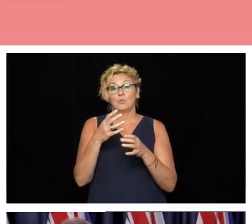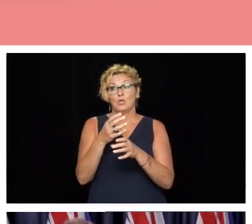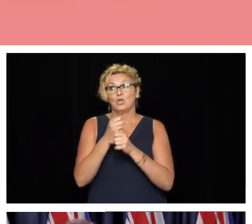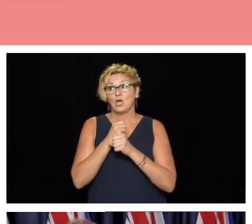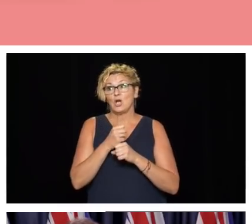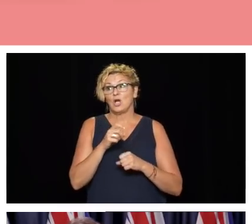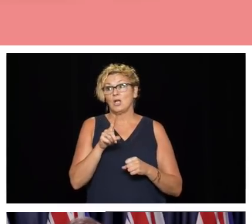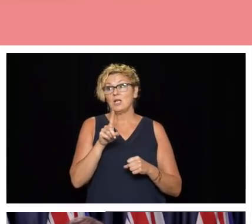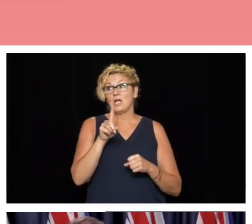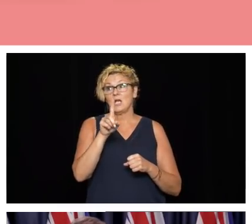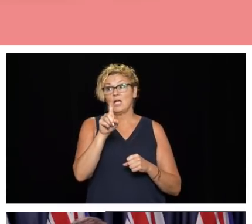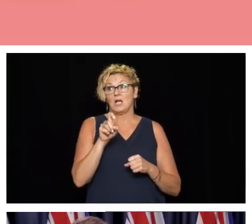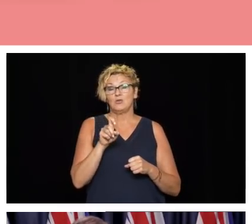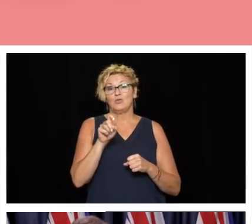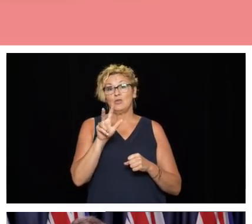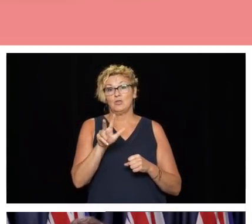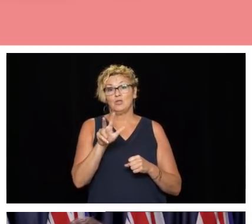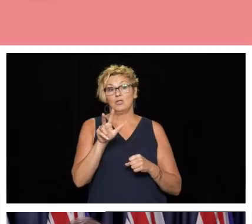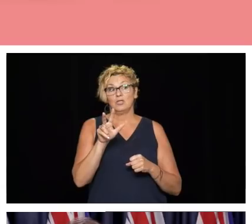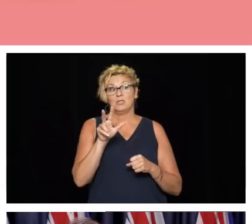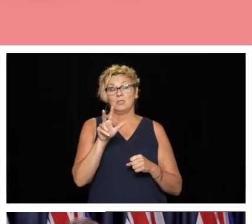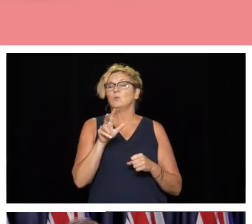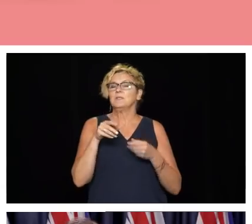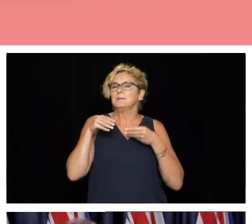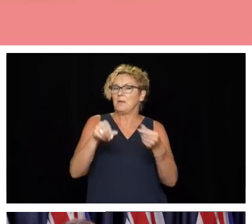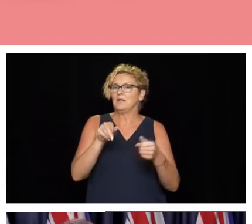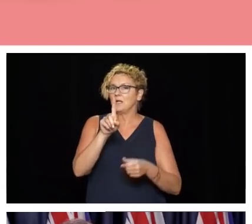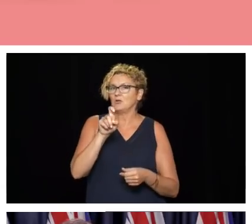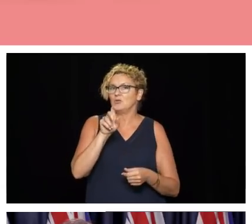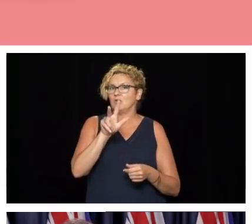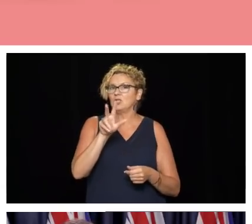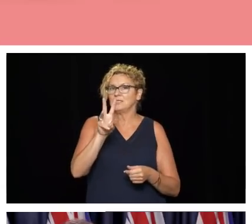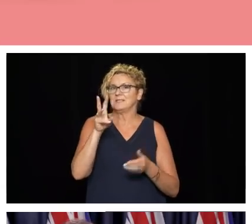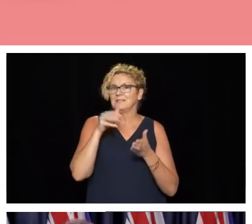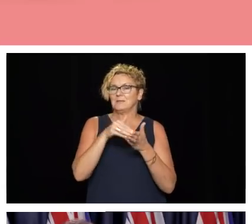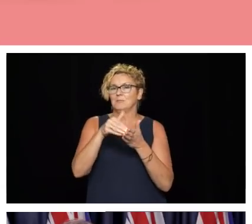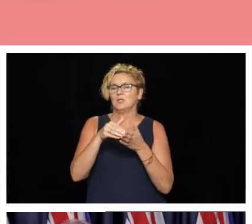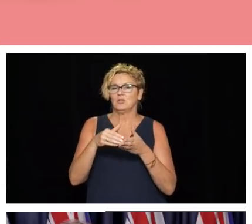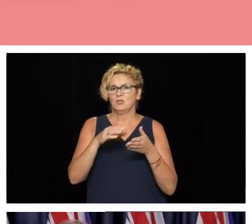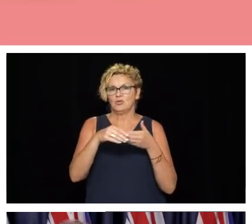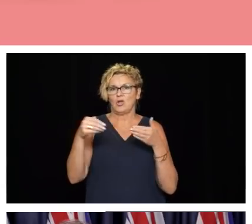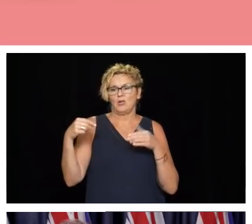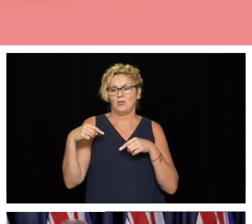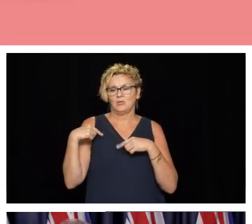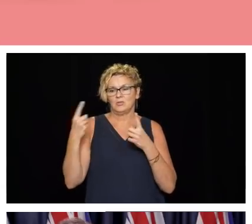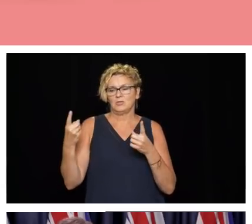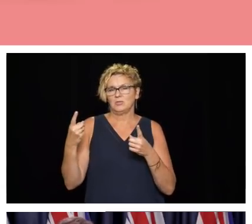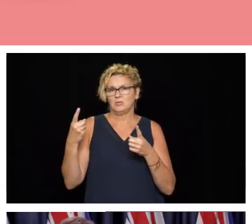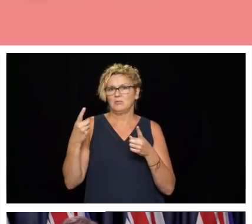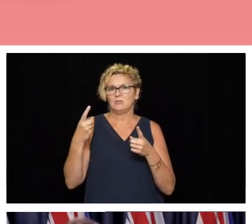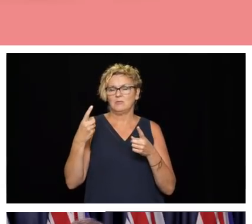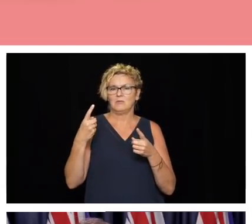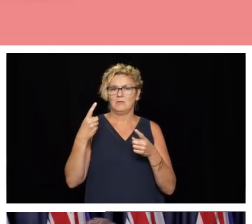respirators and 349 7 million gloves and 2.4 million gallons and just to bring you up-to-date on the cross, on July reported hundred 14